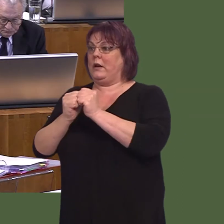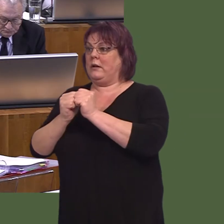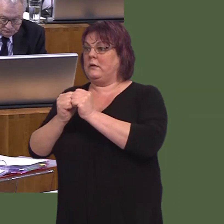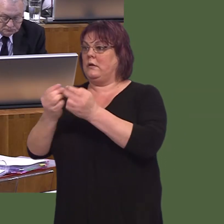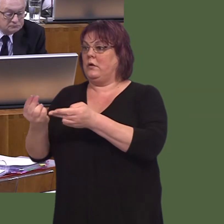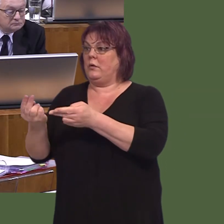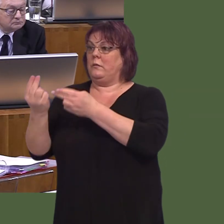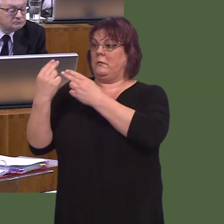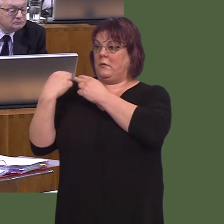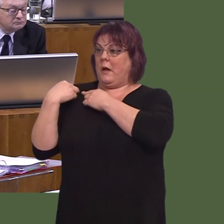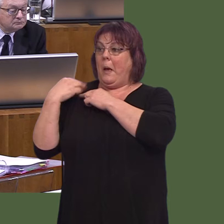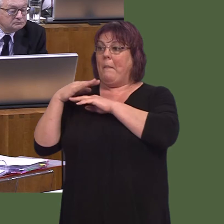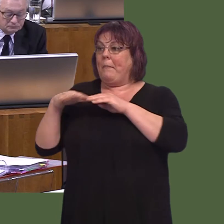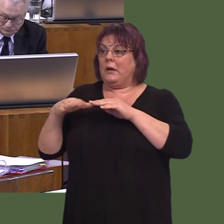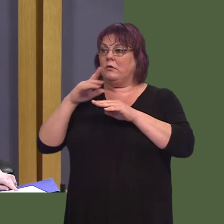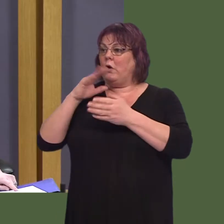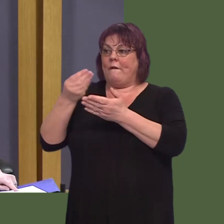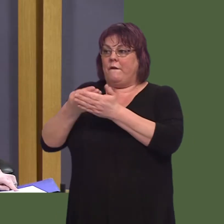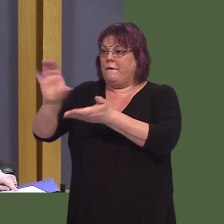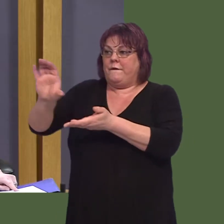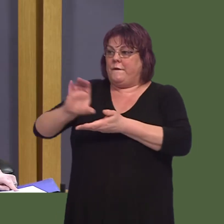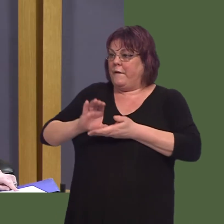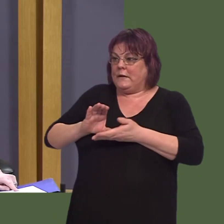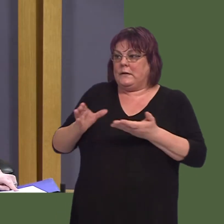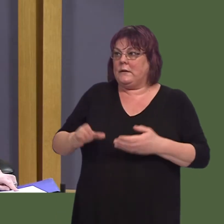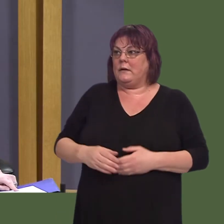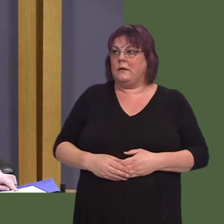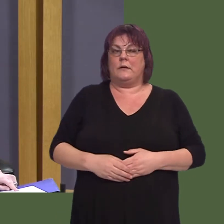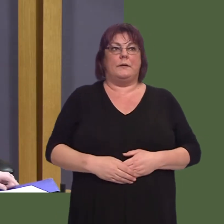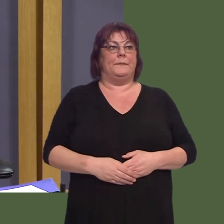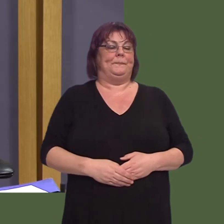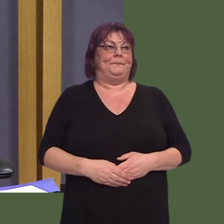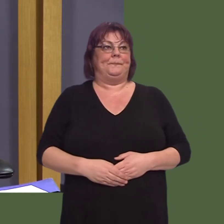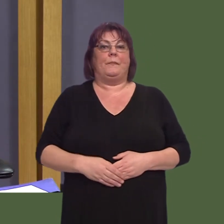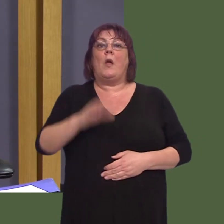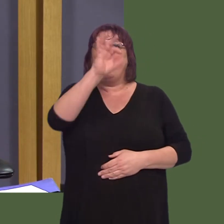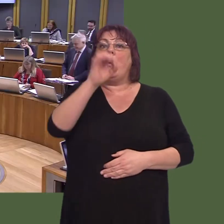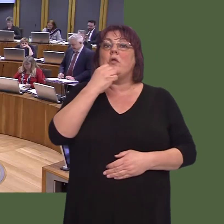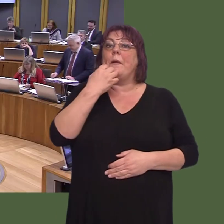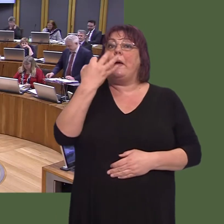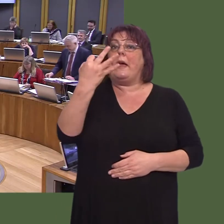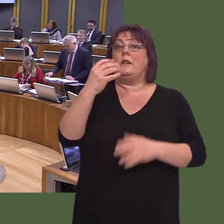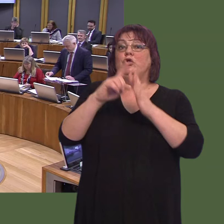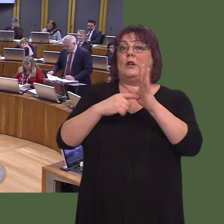without the transfer of the finances, and thatís the question we need to answer.